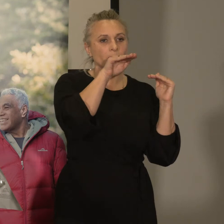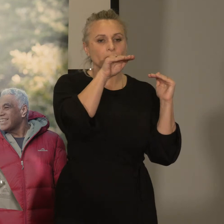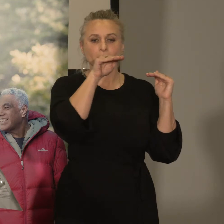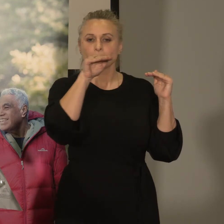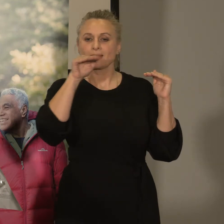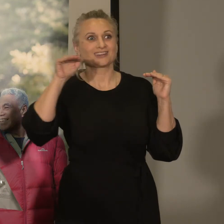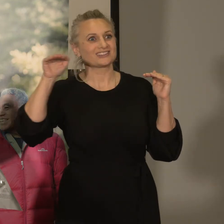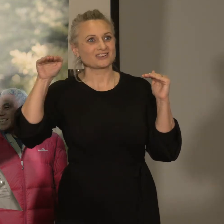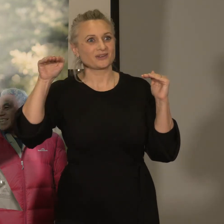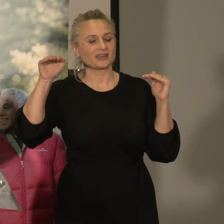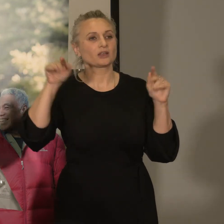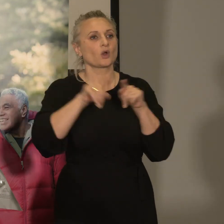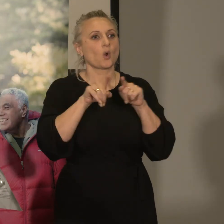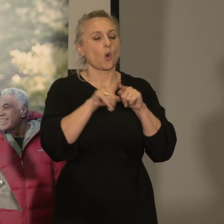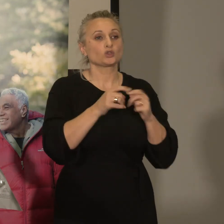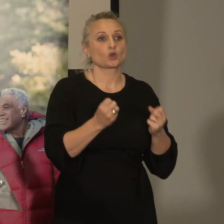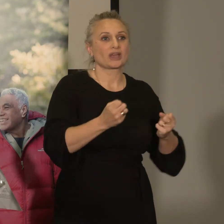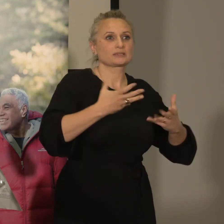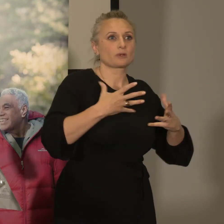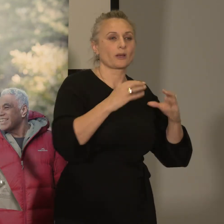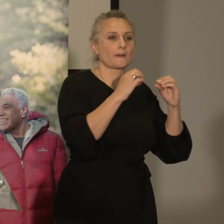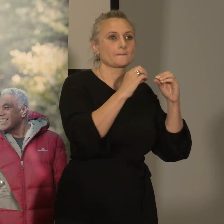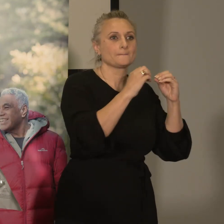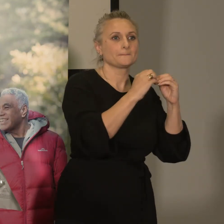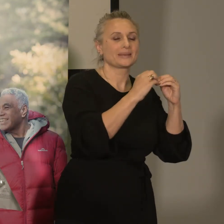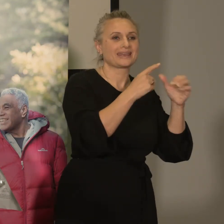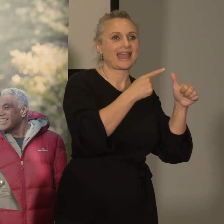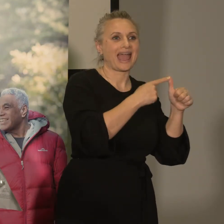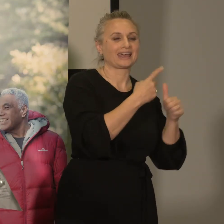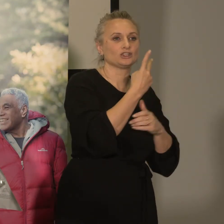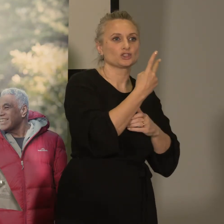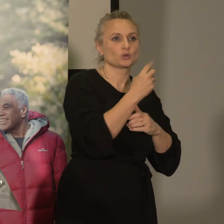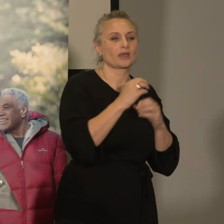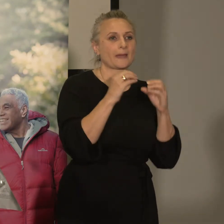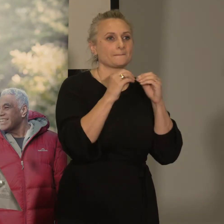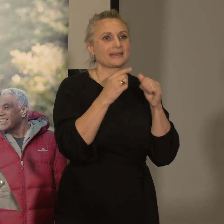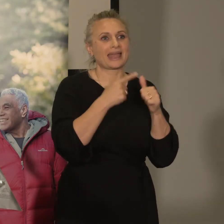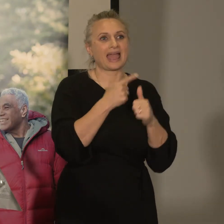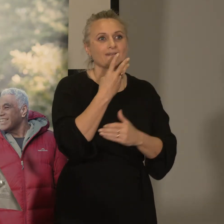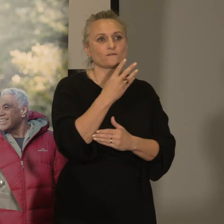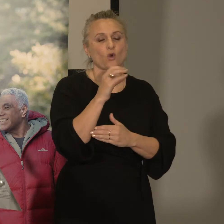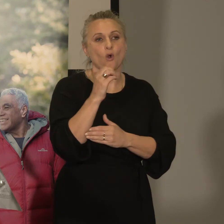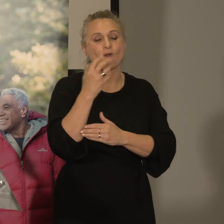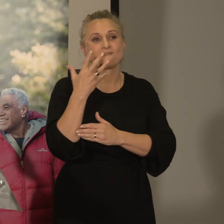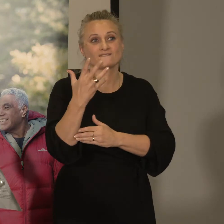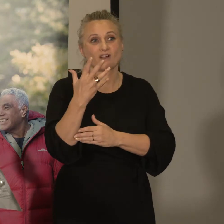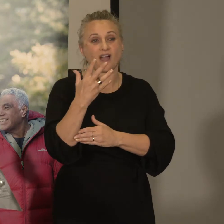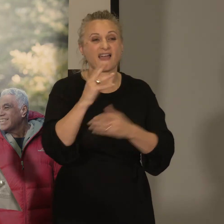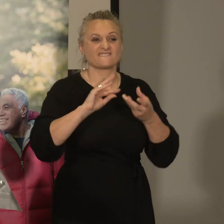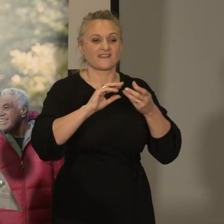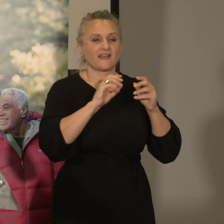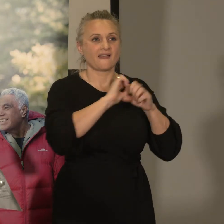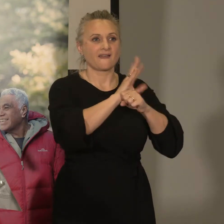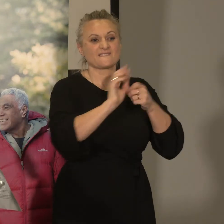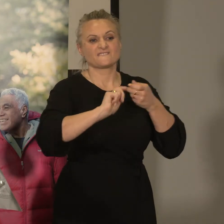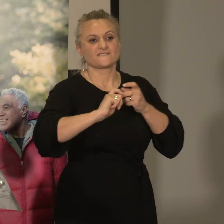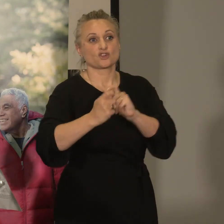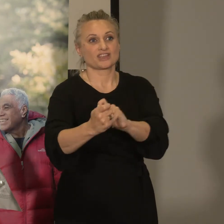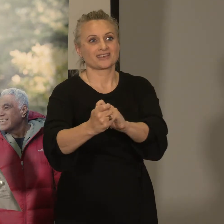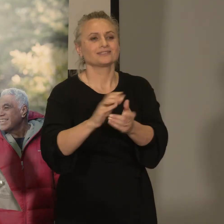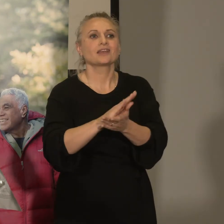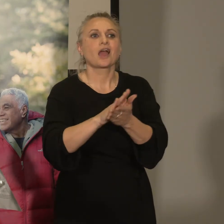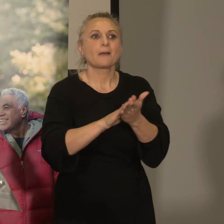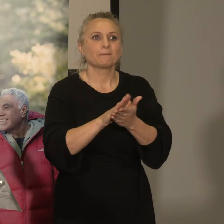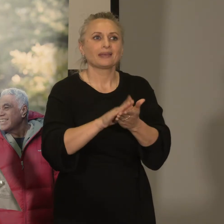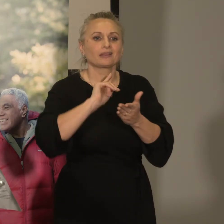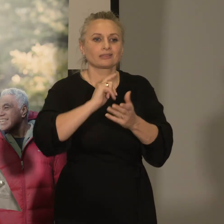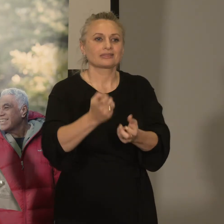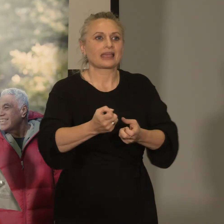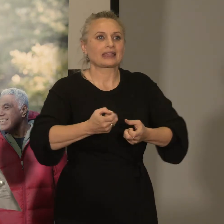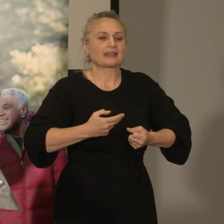are plateauing, they have